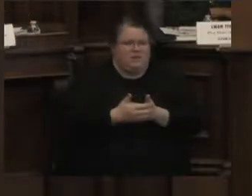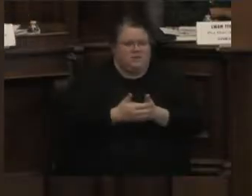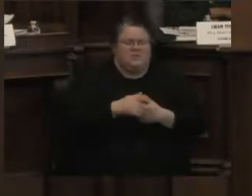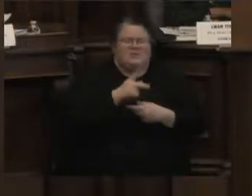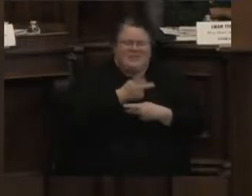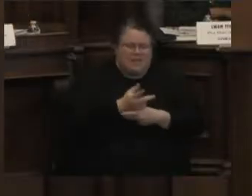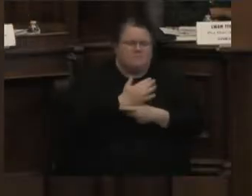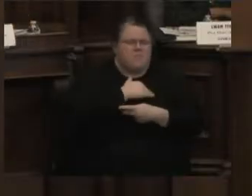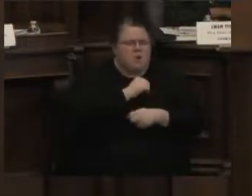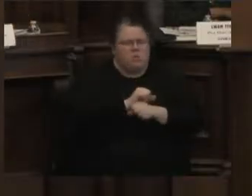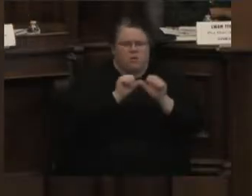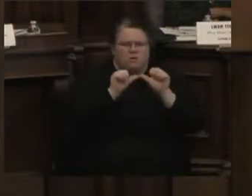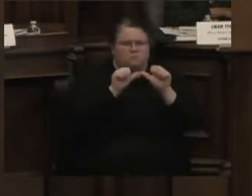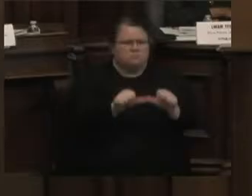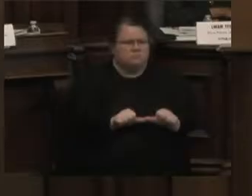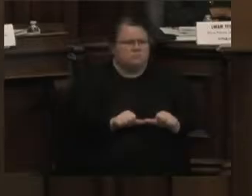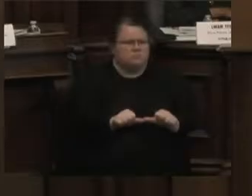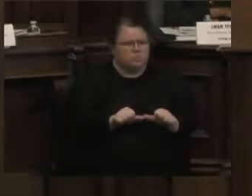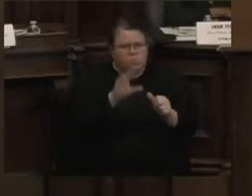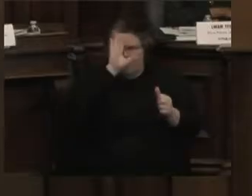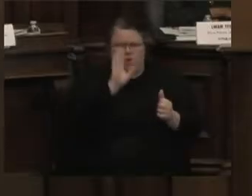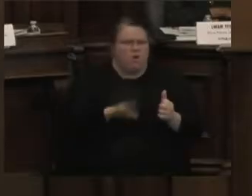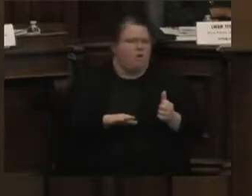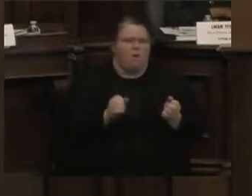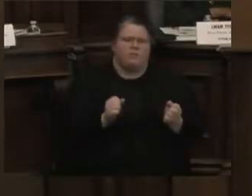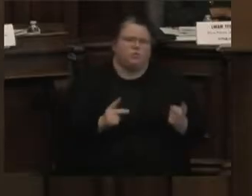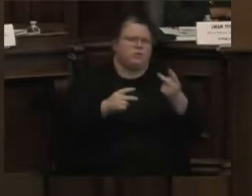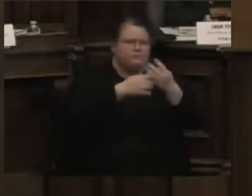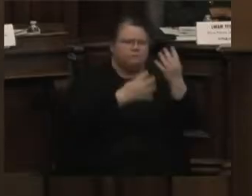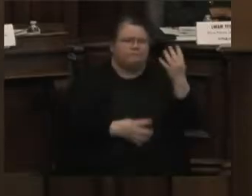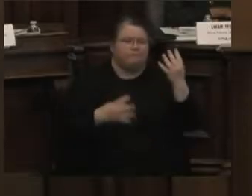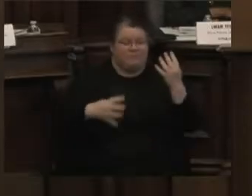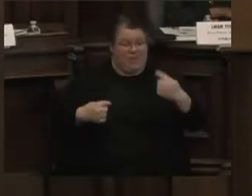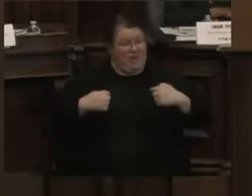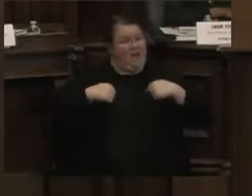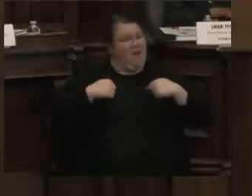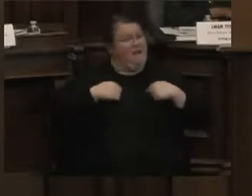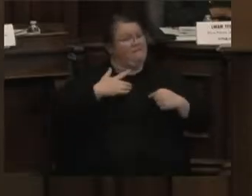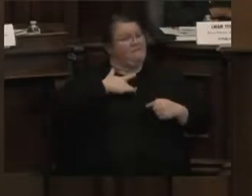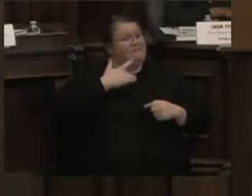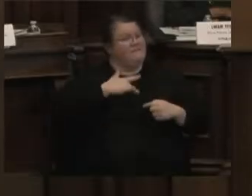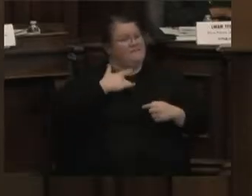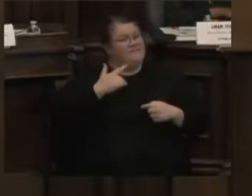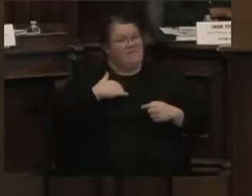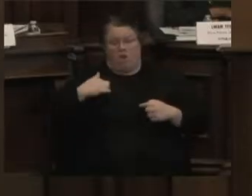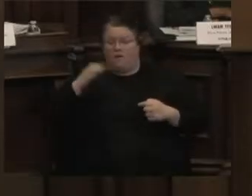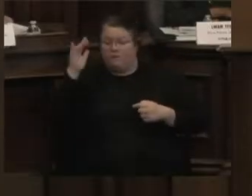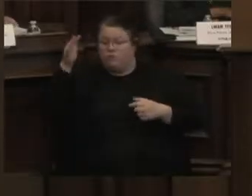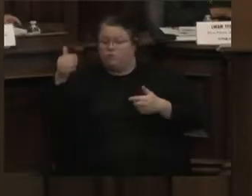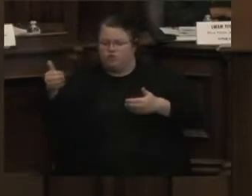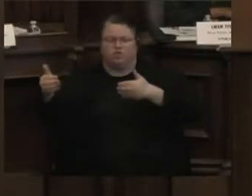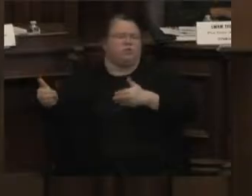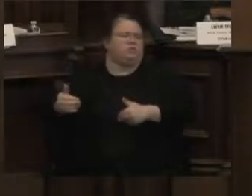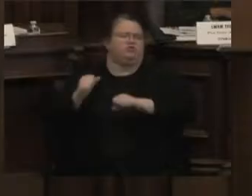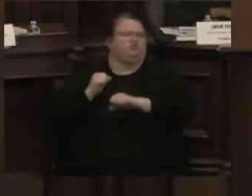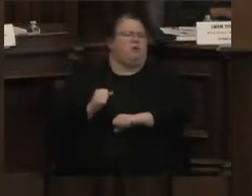worked diligently to look at next steps and to keep the work going. There's a lot of